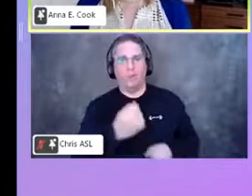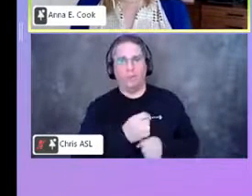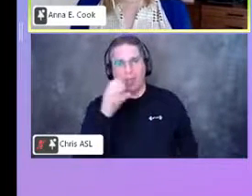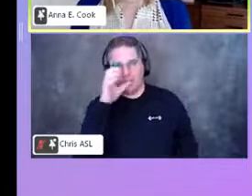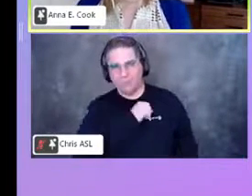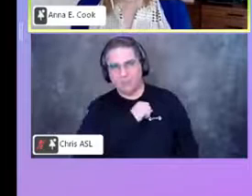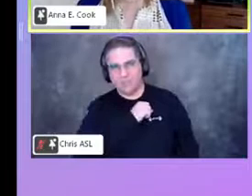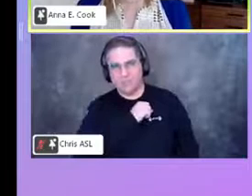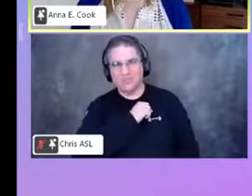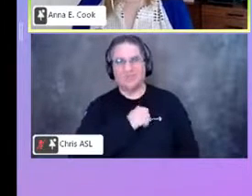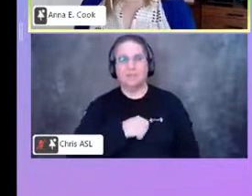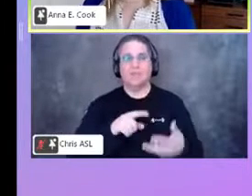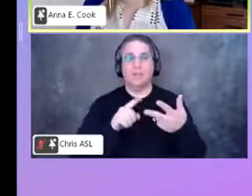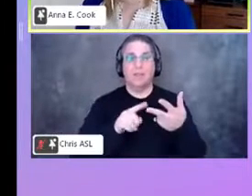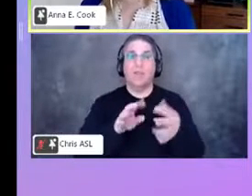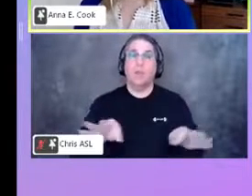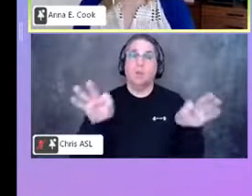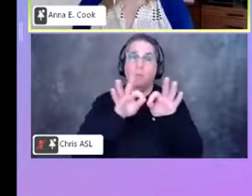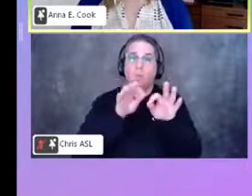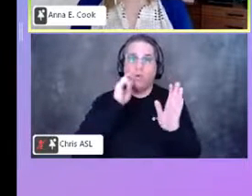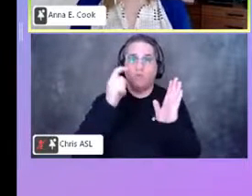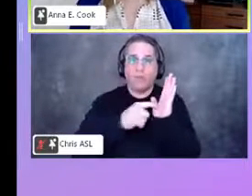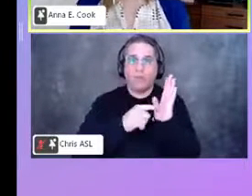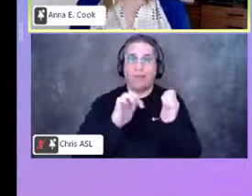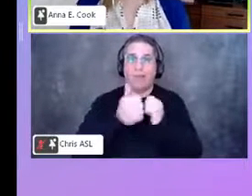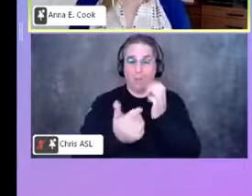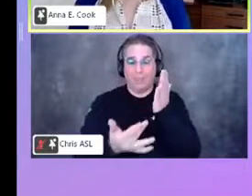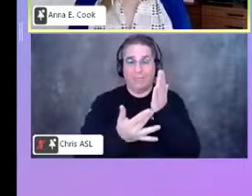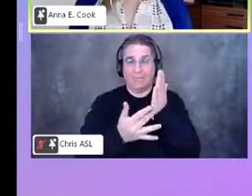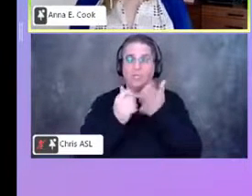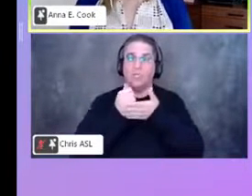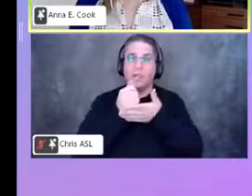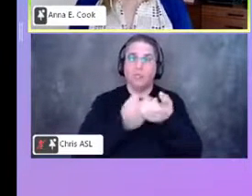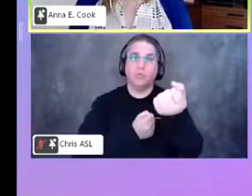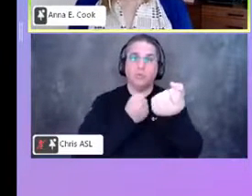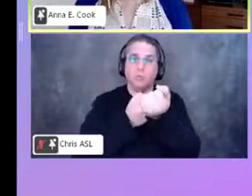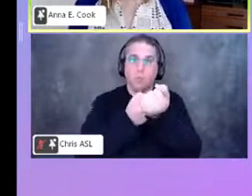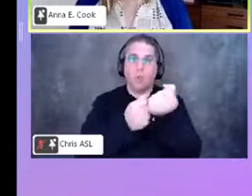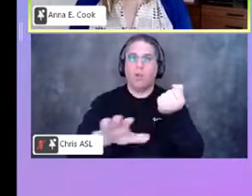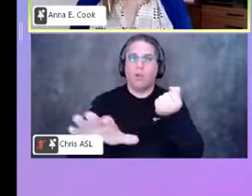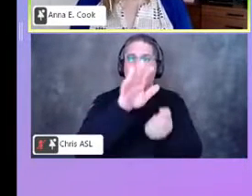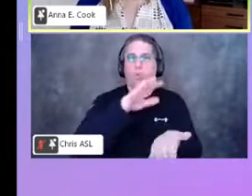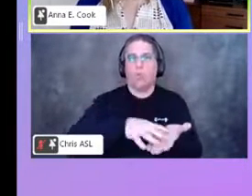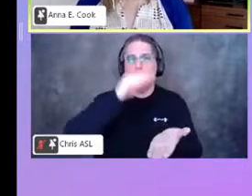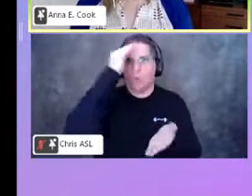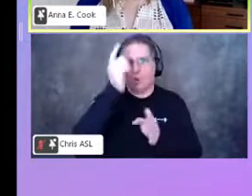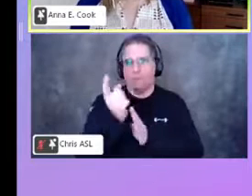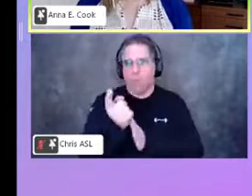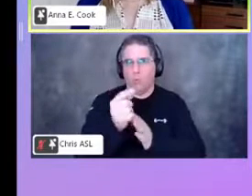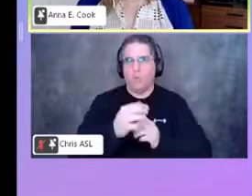can support and enrich learning moments and what role it plays in facilitating a good experience